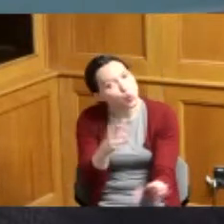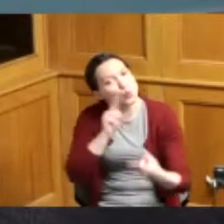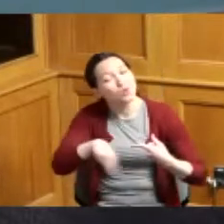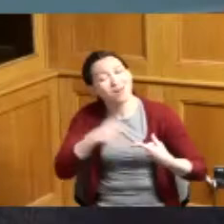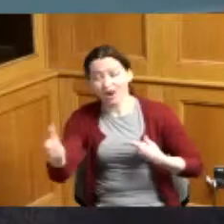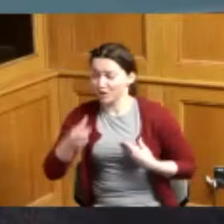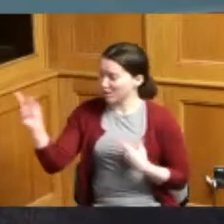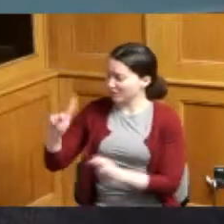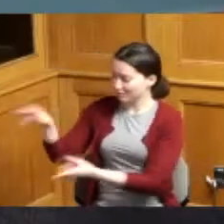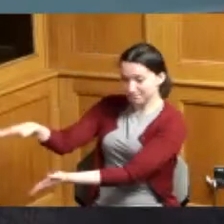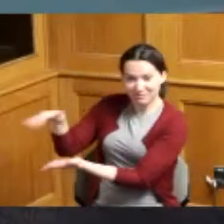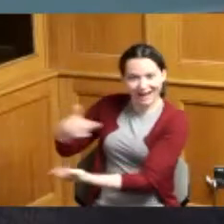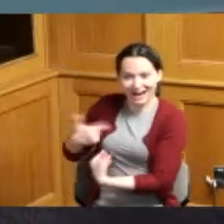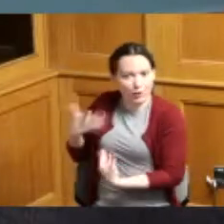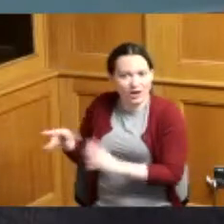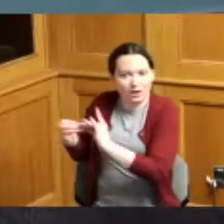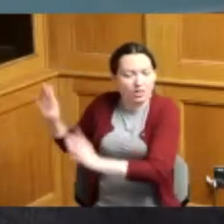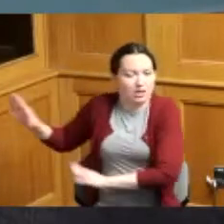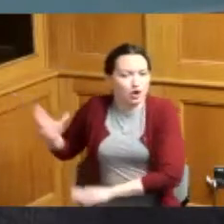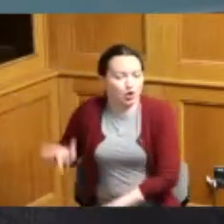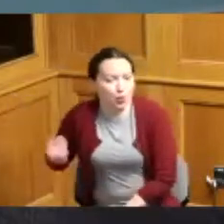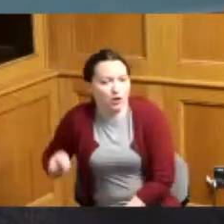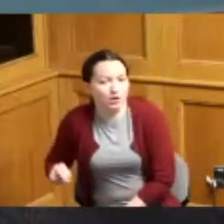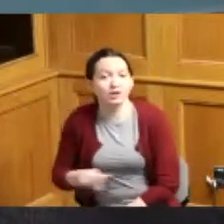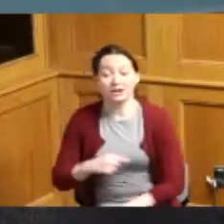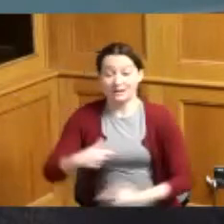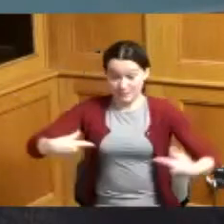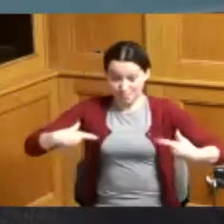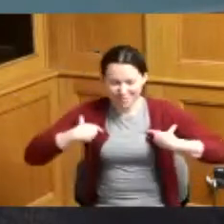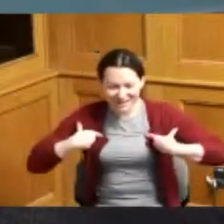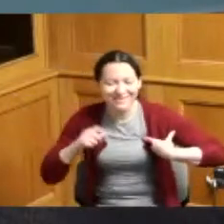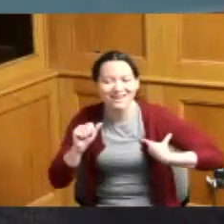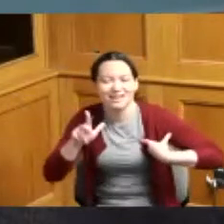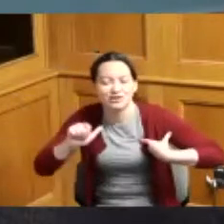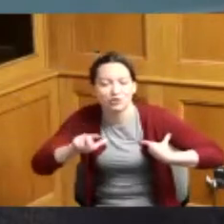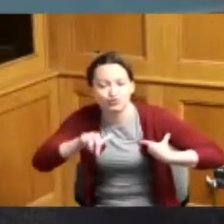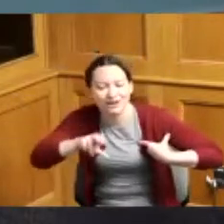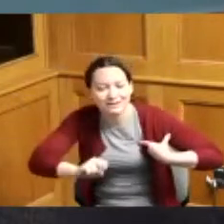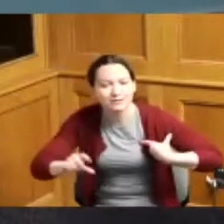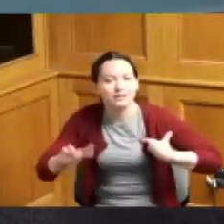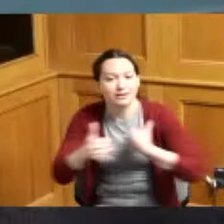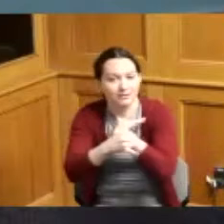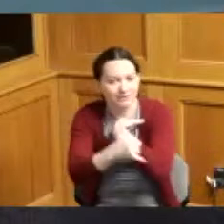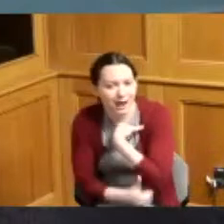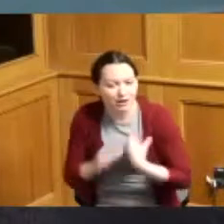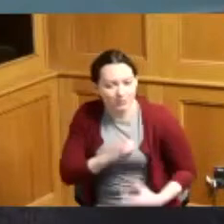got it because I don't want to speak to them but I want to say for Alicia Reece county Commissioner I